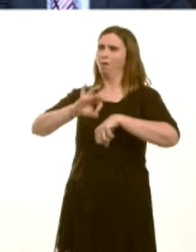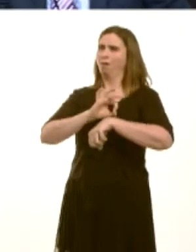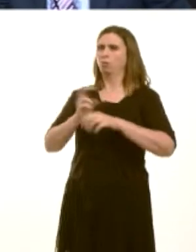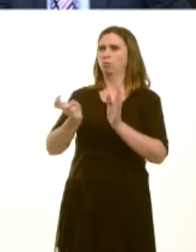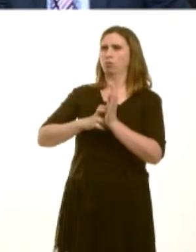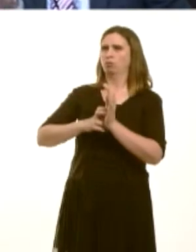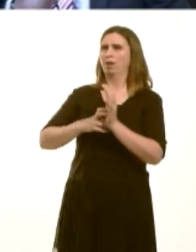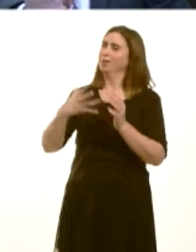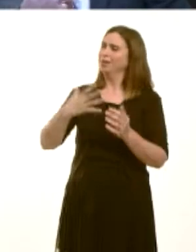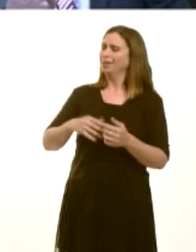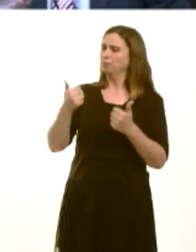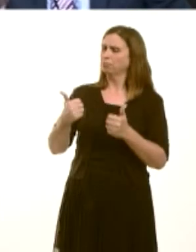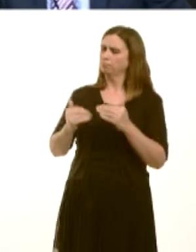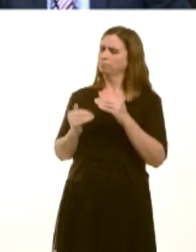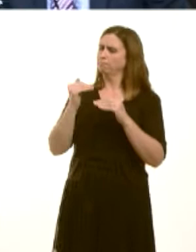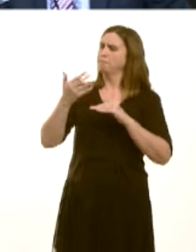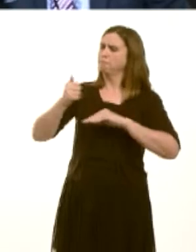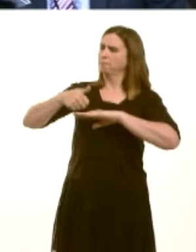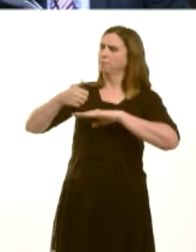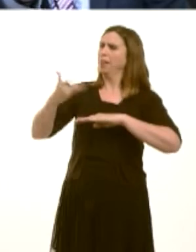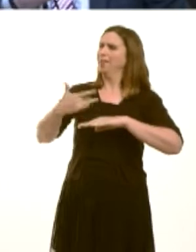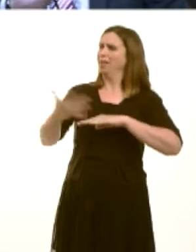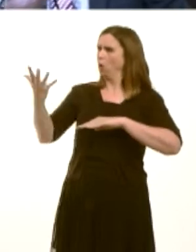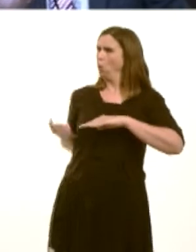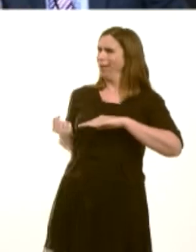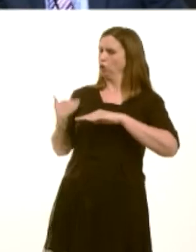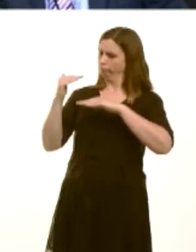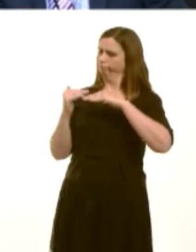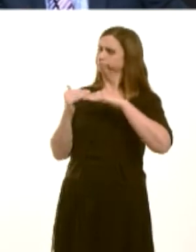wage, and what has his party done? The one thing that perhaps the people of Wales will